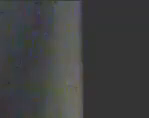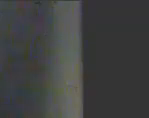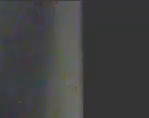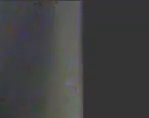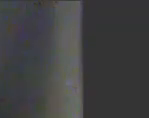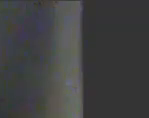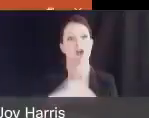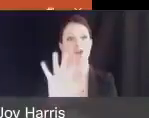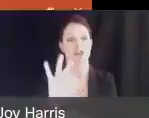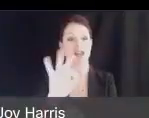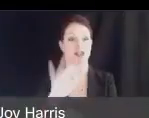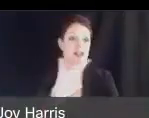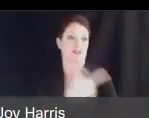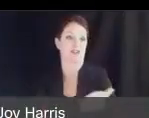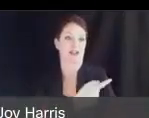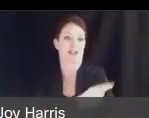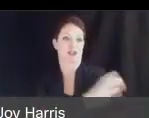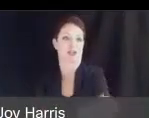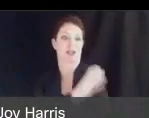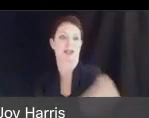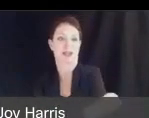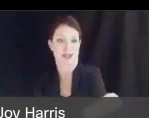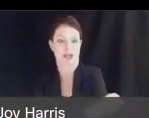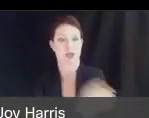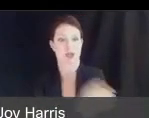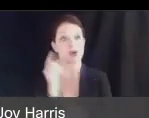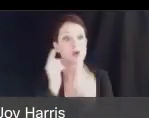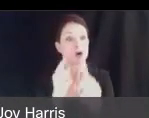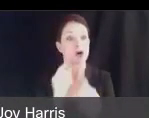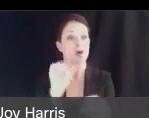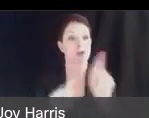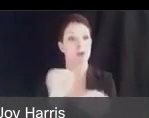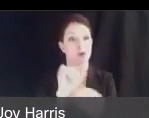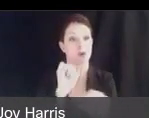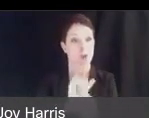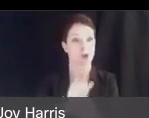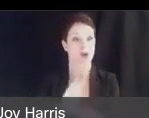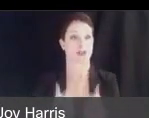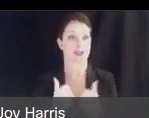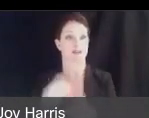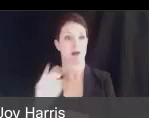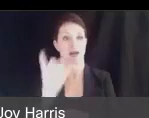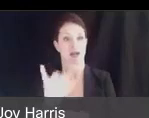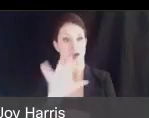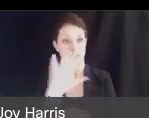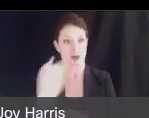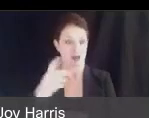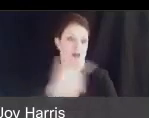clinic to vaccinate people who live and work in Montgomery County. You can see some pictures of the